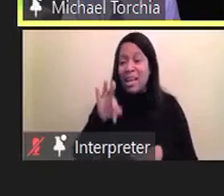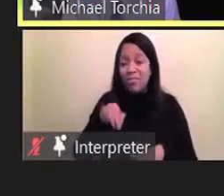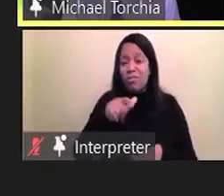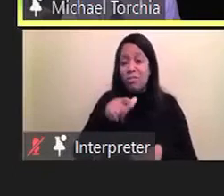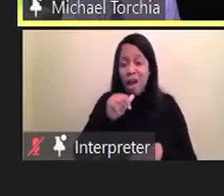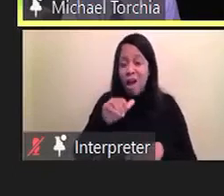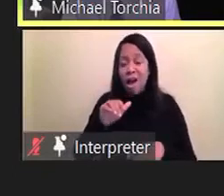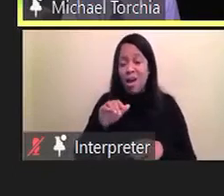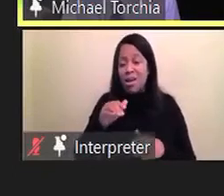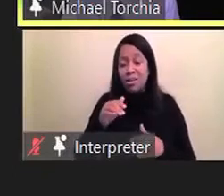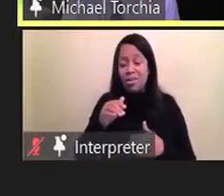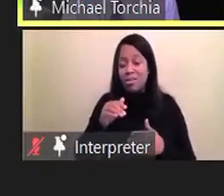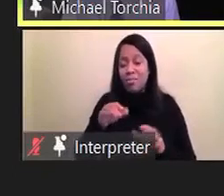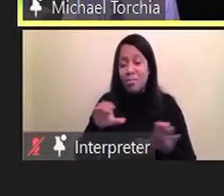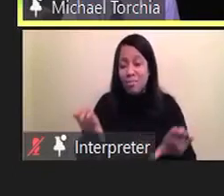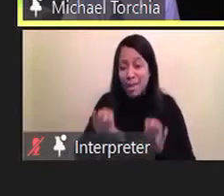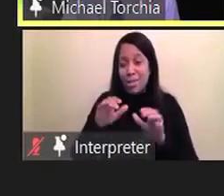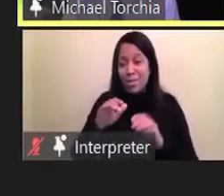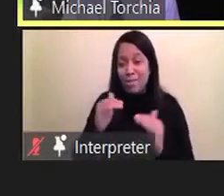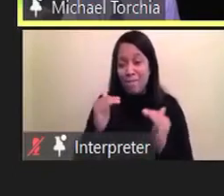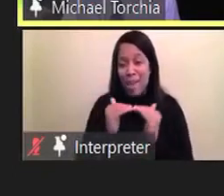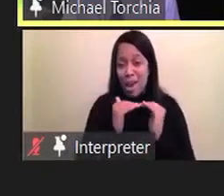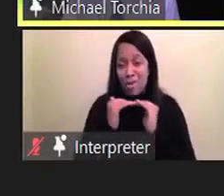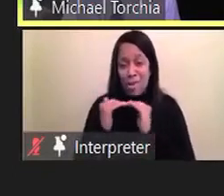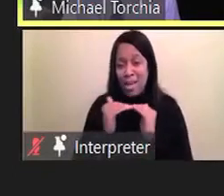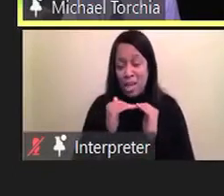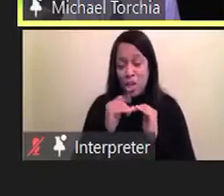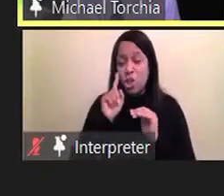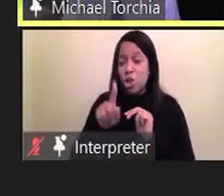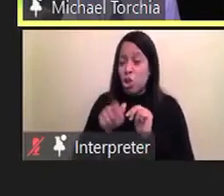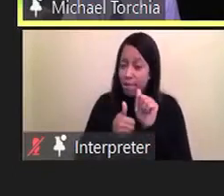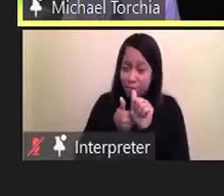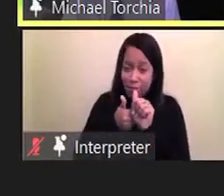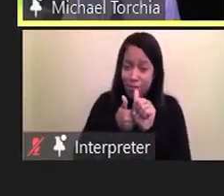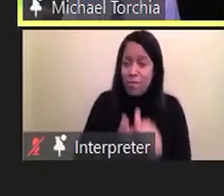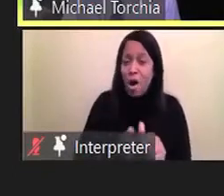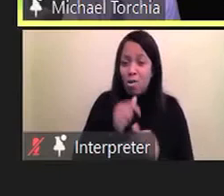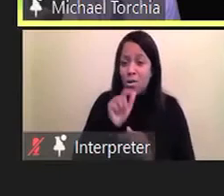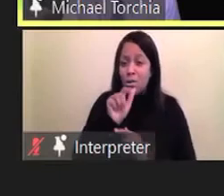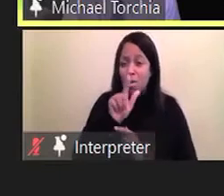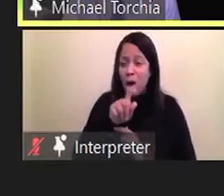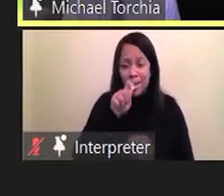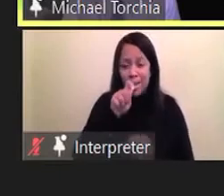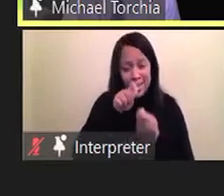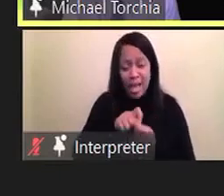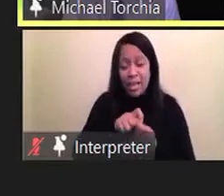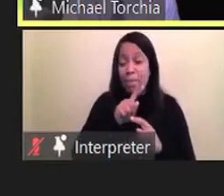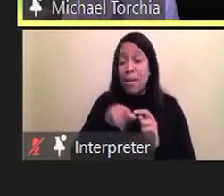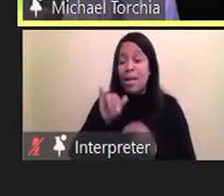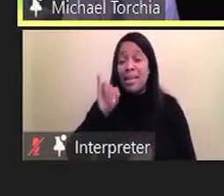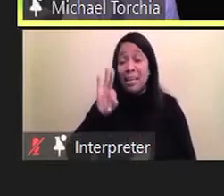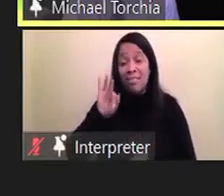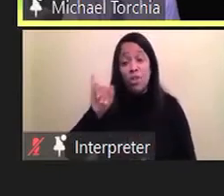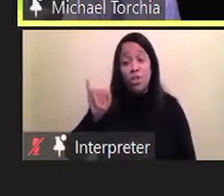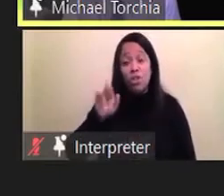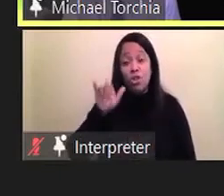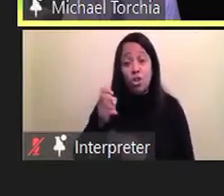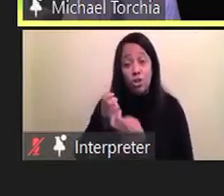exactly right according to the law, according to the statute. But if a jury believes that you didn't treat the employee very